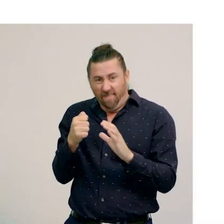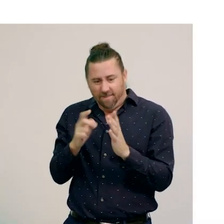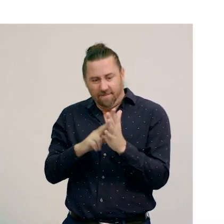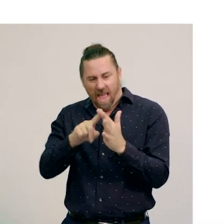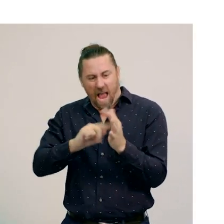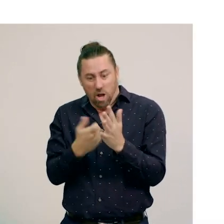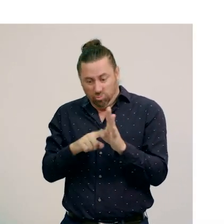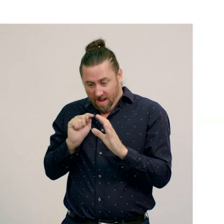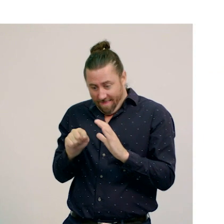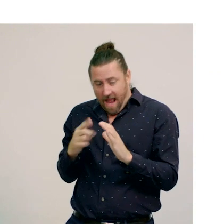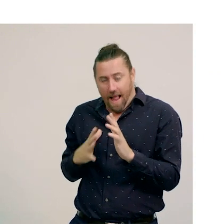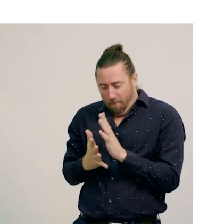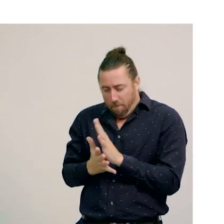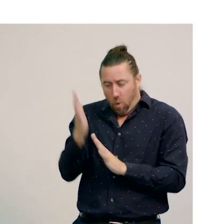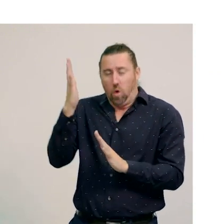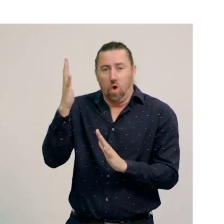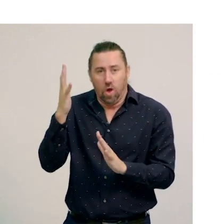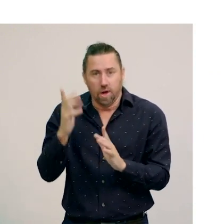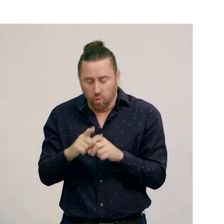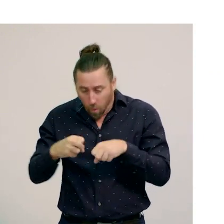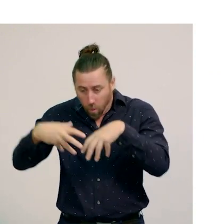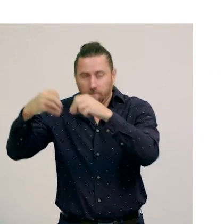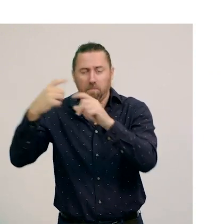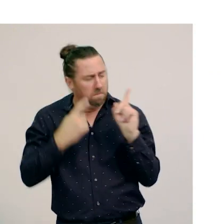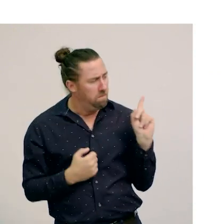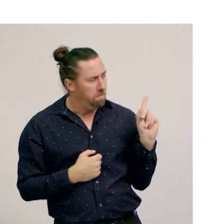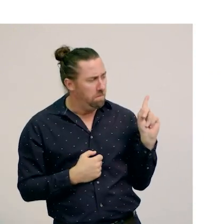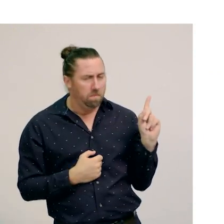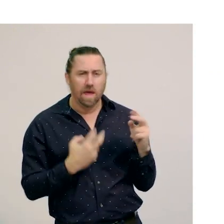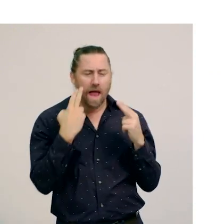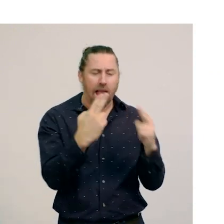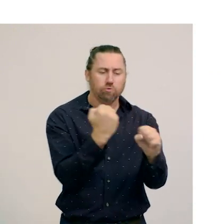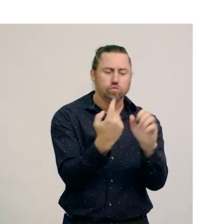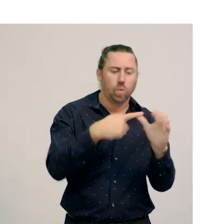If we look more closely at the flowchart, we can see that natural gas and coal